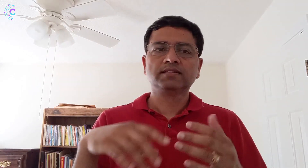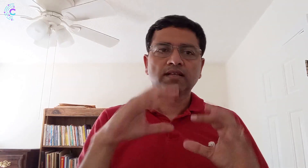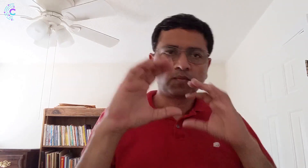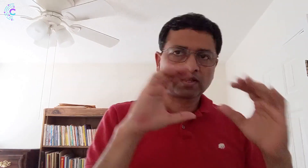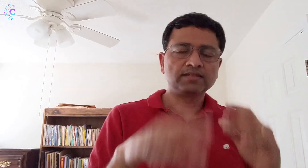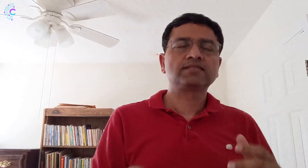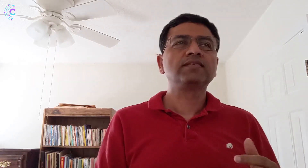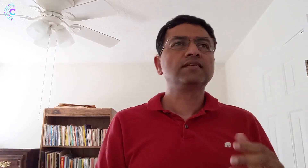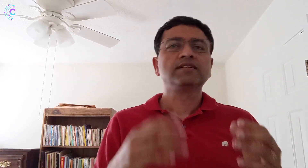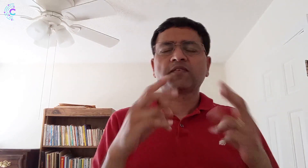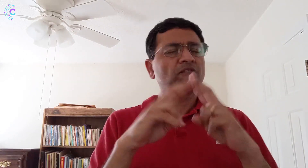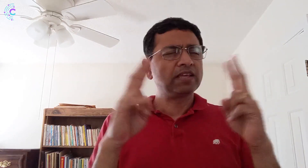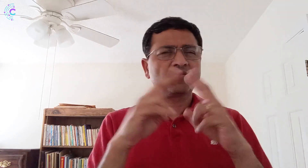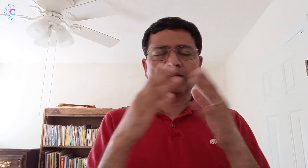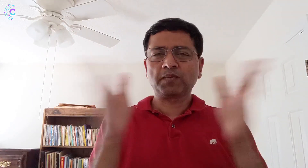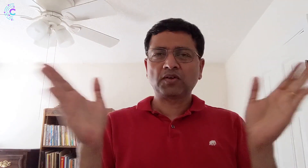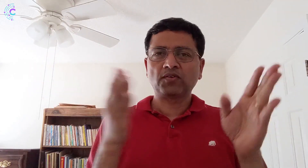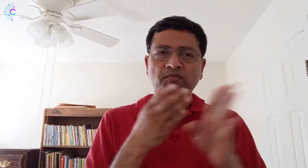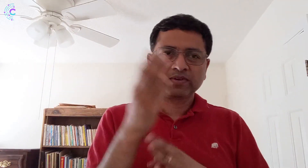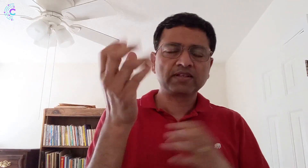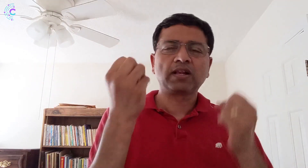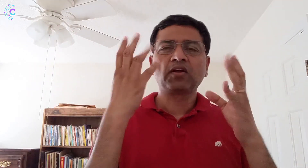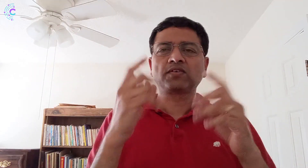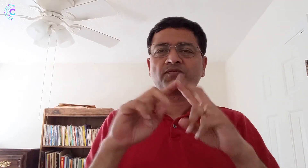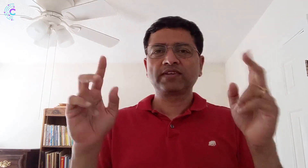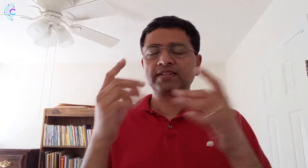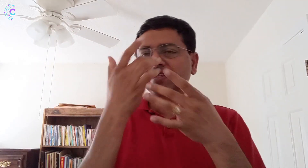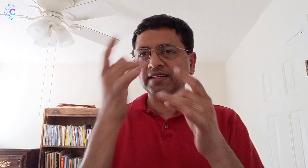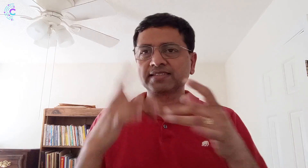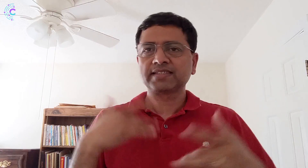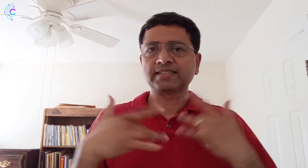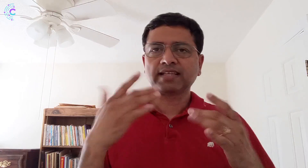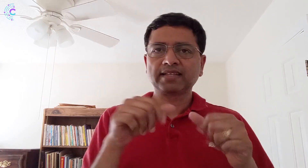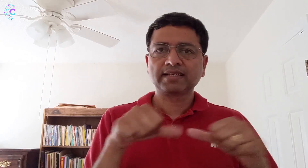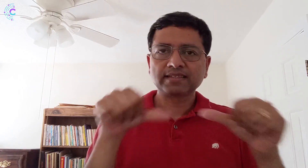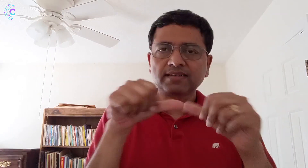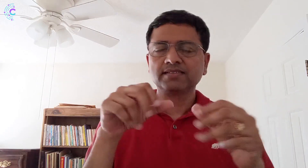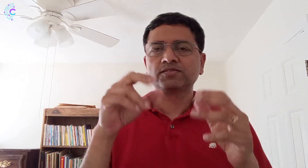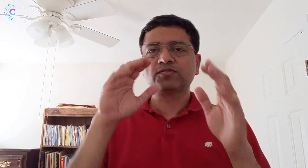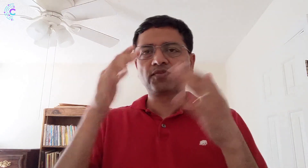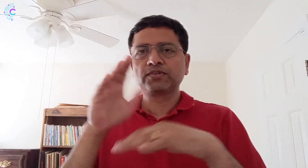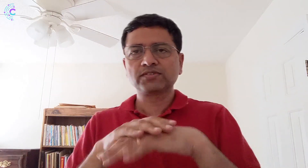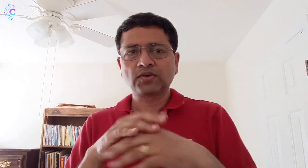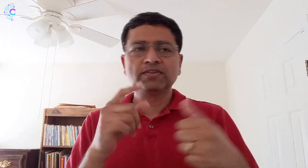and communicating. This is a very very broad field. There are a lot of different exciting areas we could